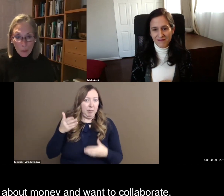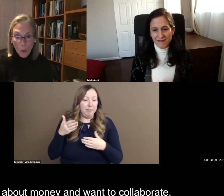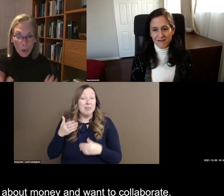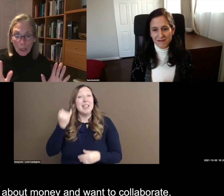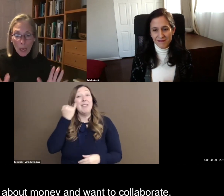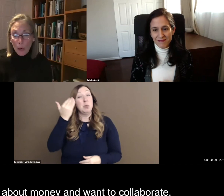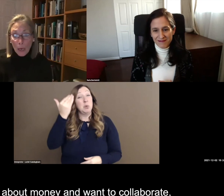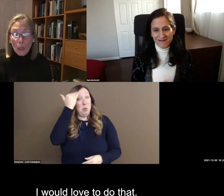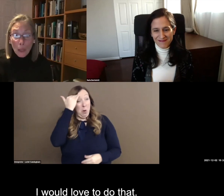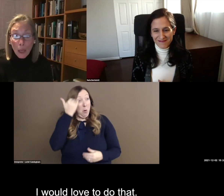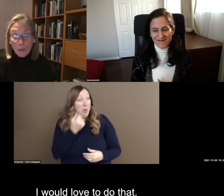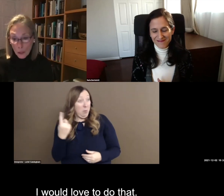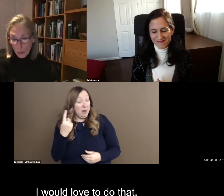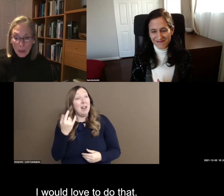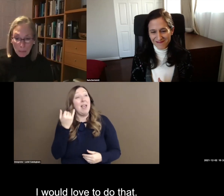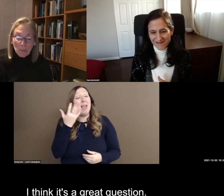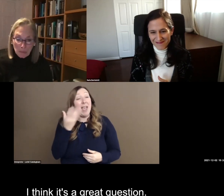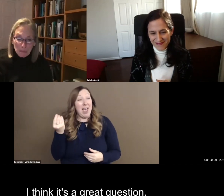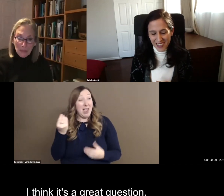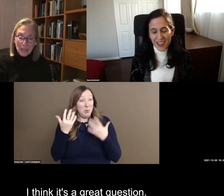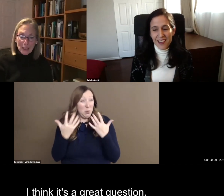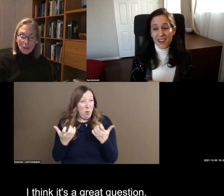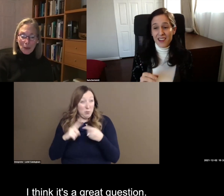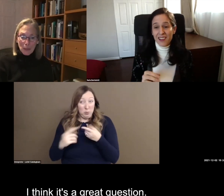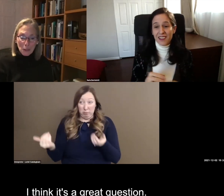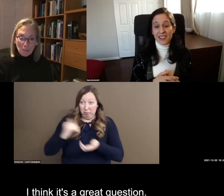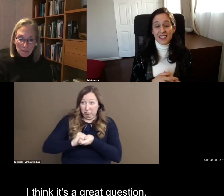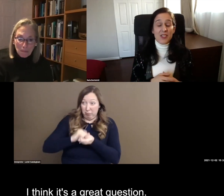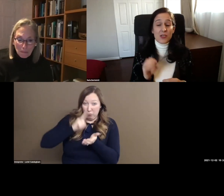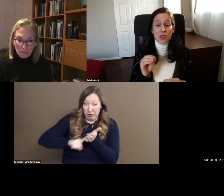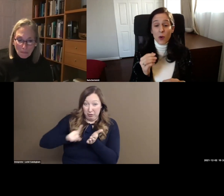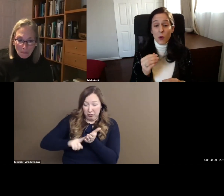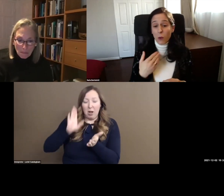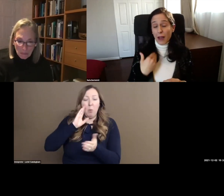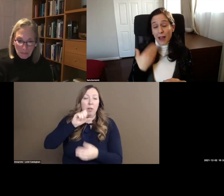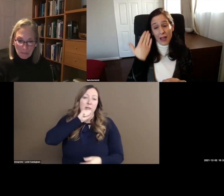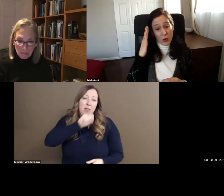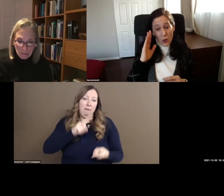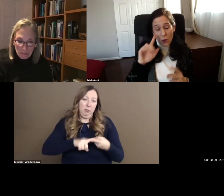want to collaborate i would love to do that i think it's a great question